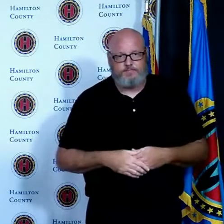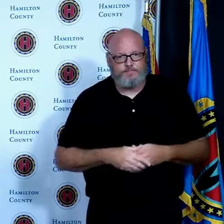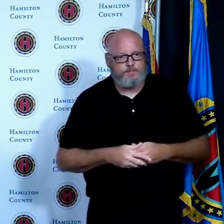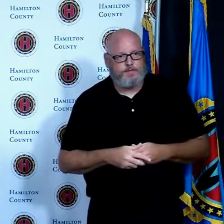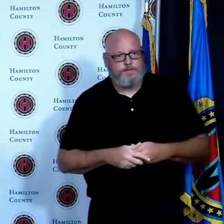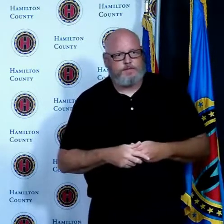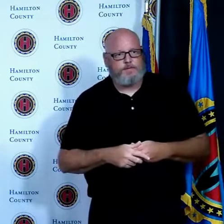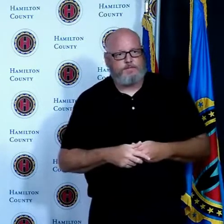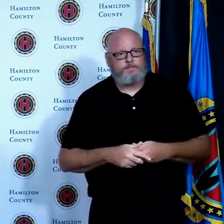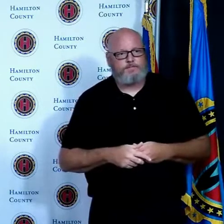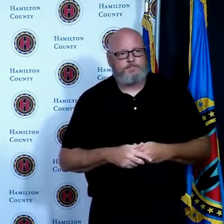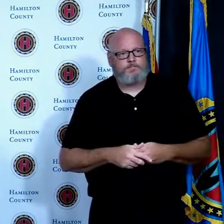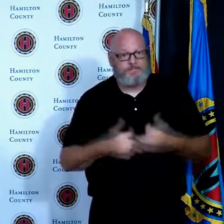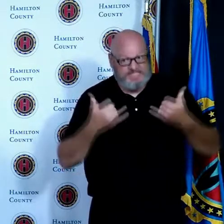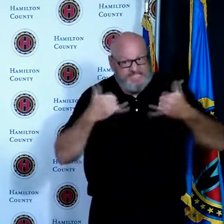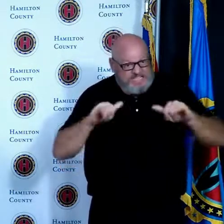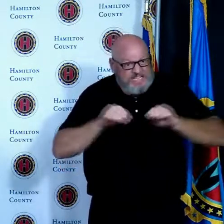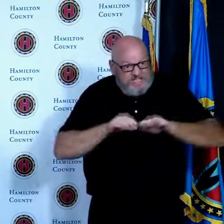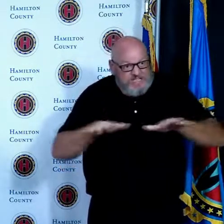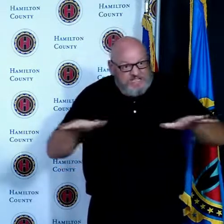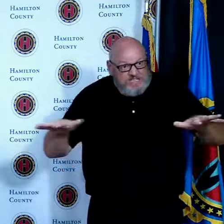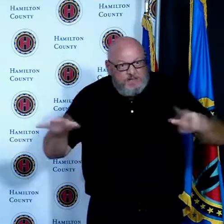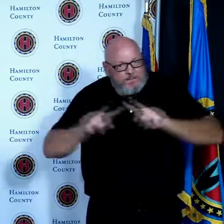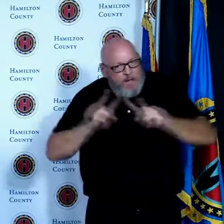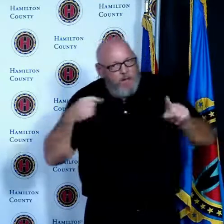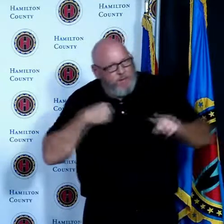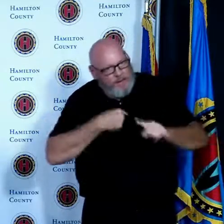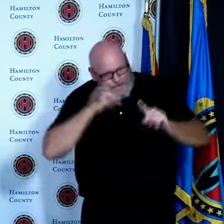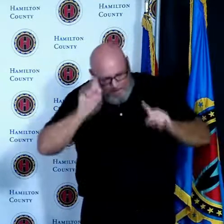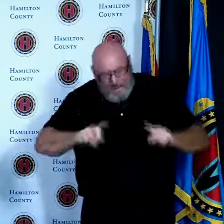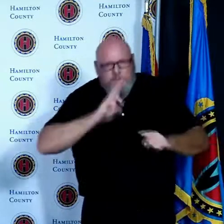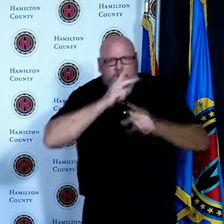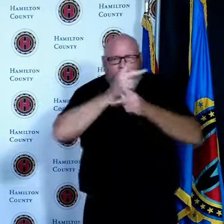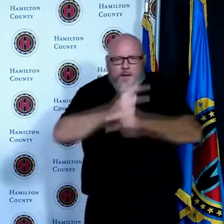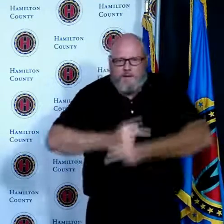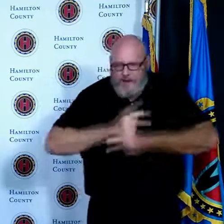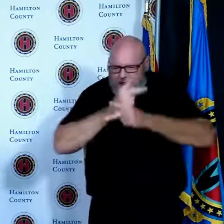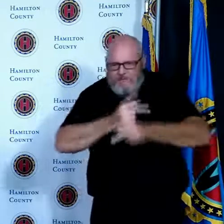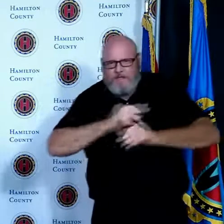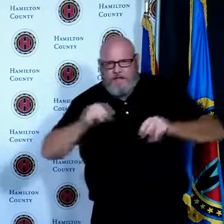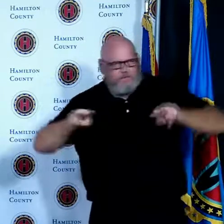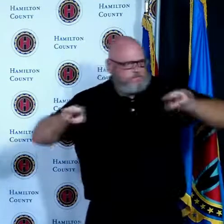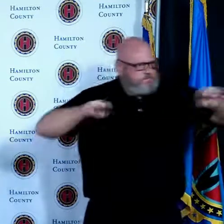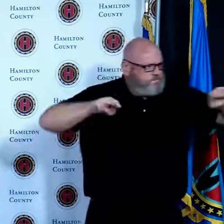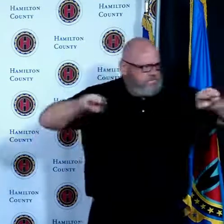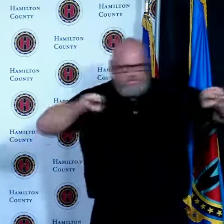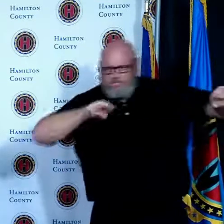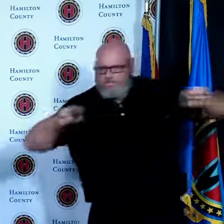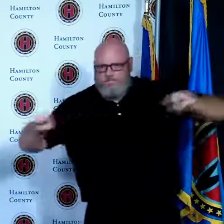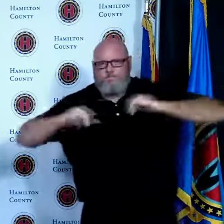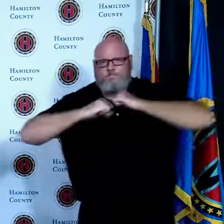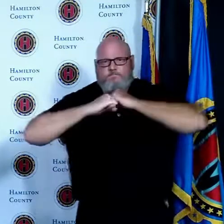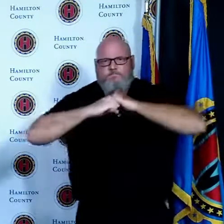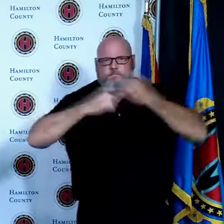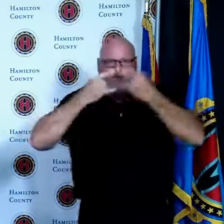of caution here in our community as well so orange is a great thing it means that we're doing a good job but you know we still can go yellow and I